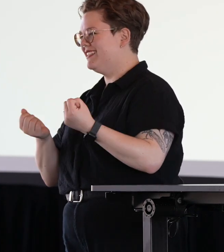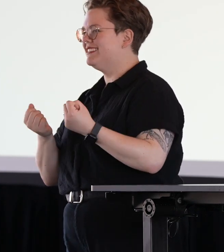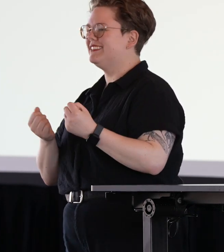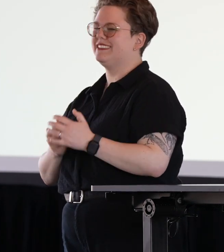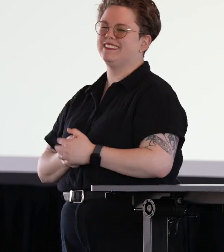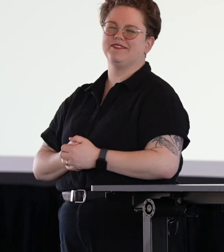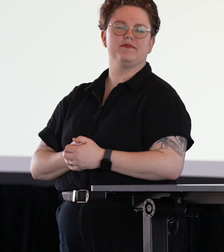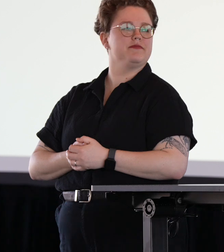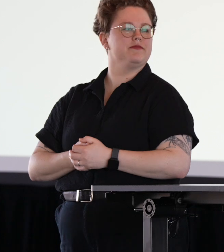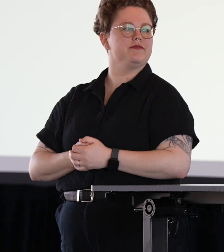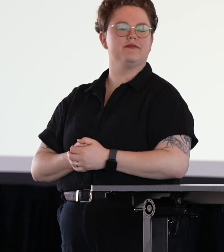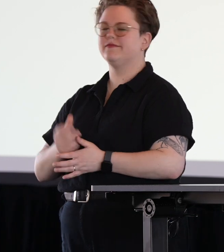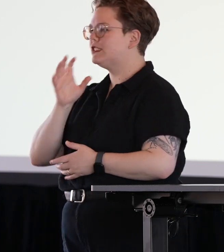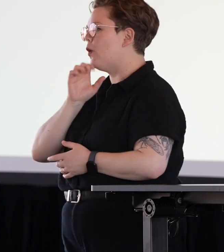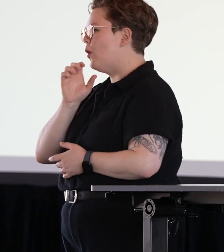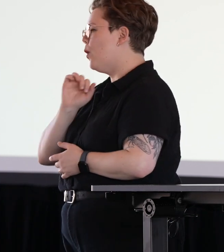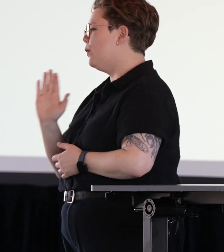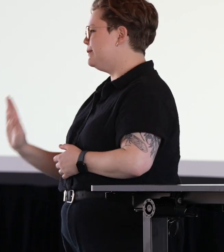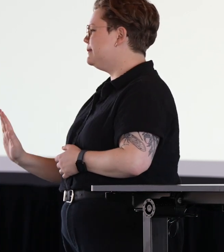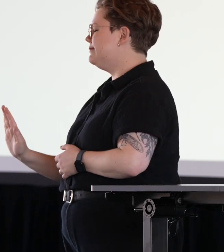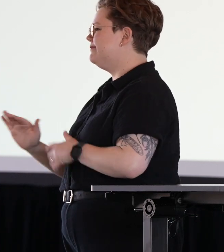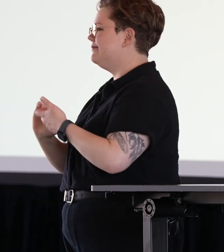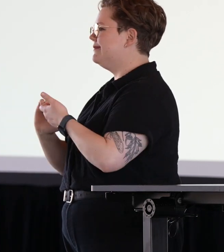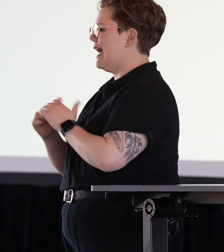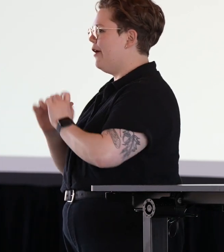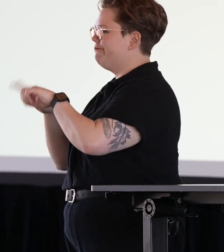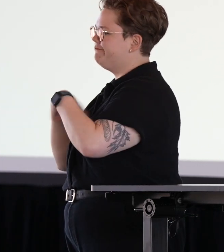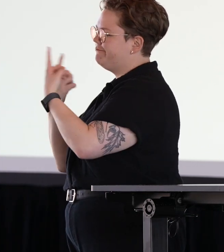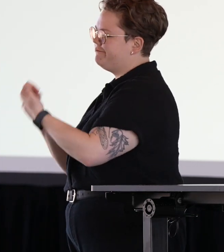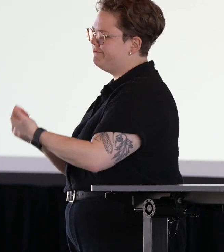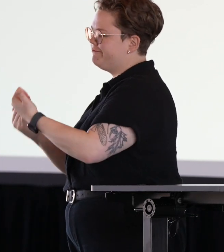the first kind of old view of how we've been with PT is you